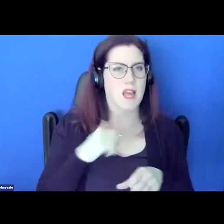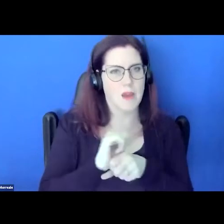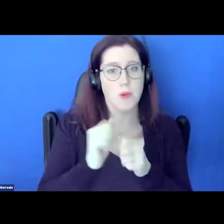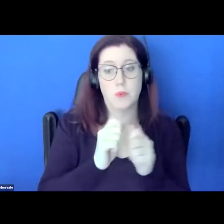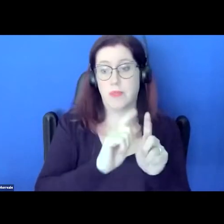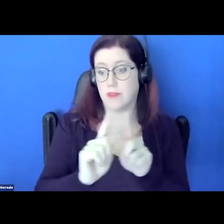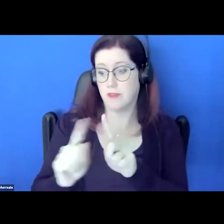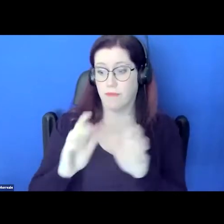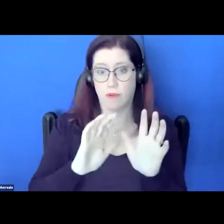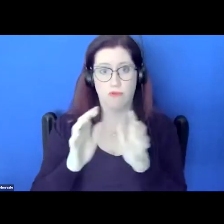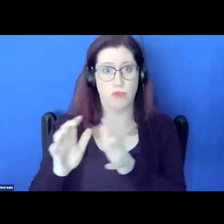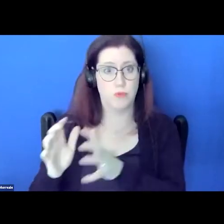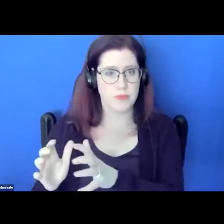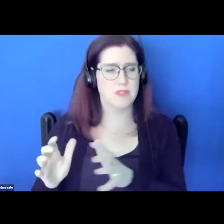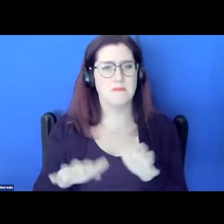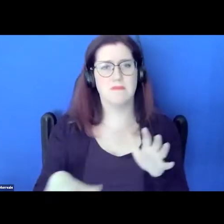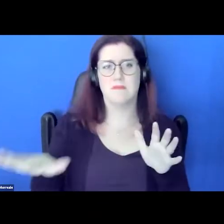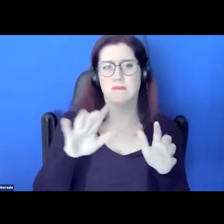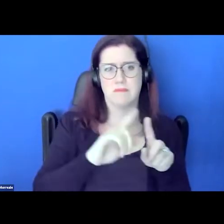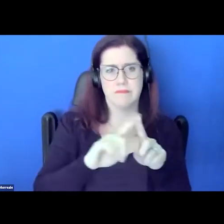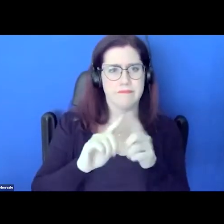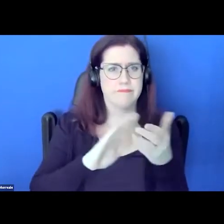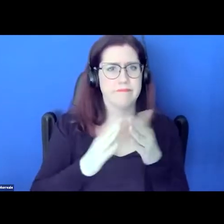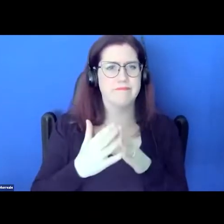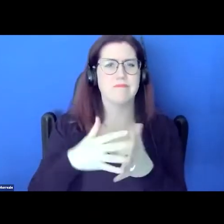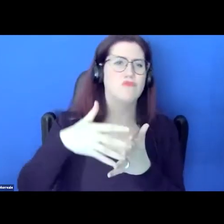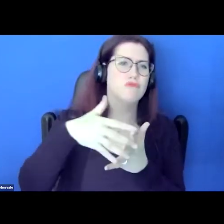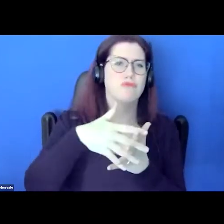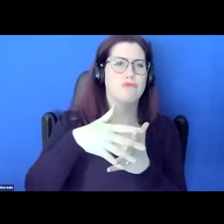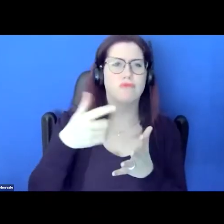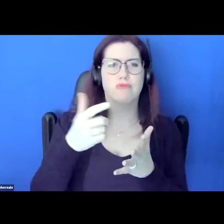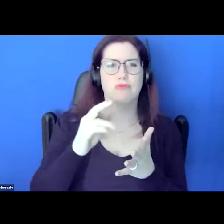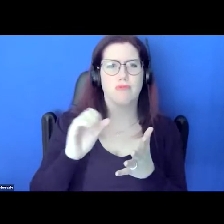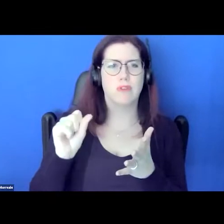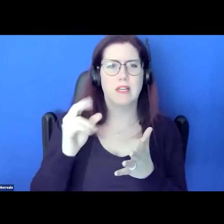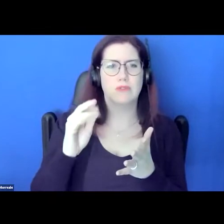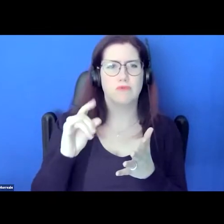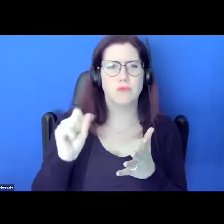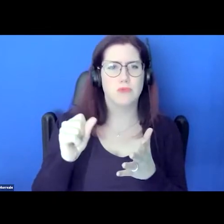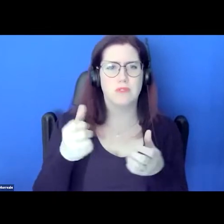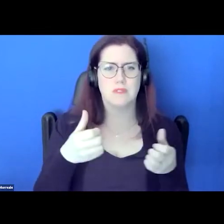that were out in the communities doing grassroots efforts, working on COVID, trying to ensure